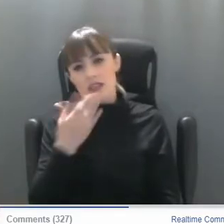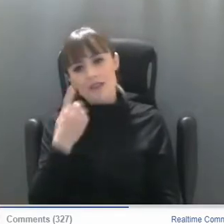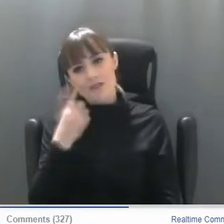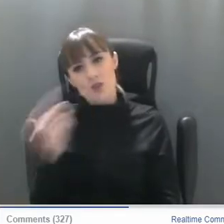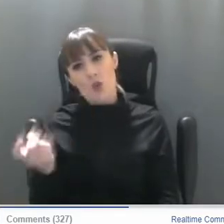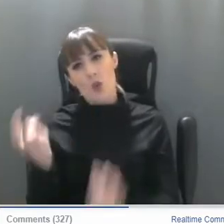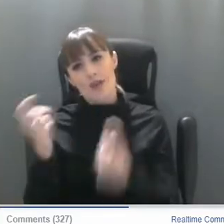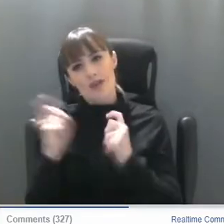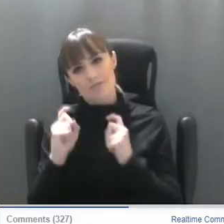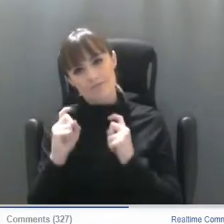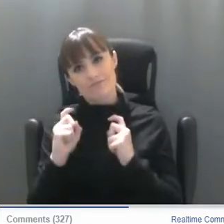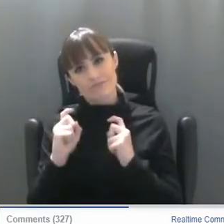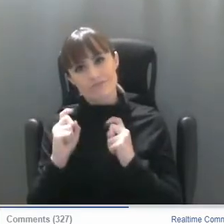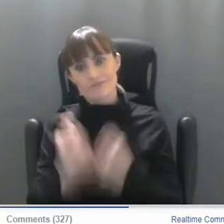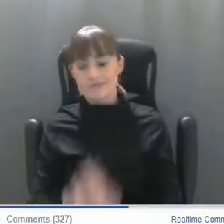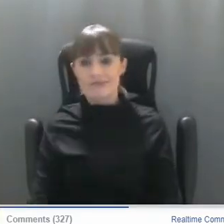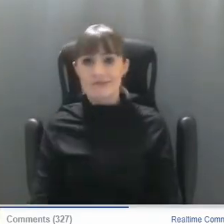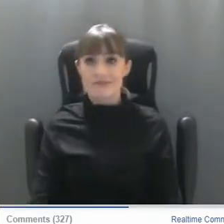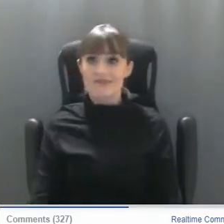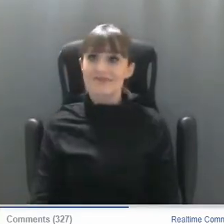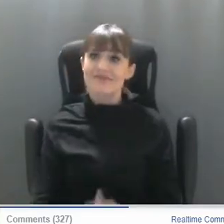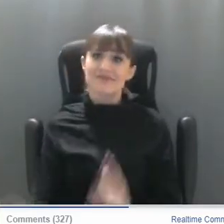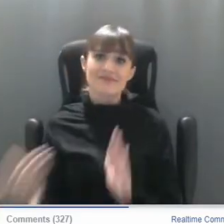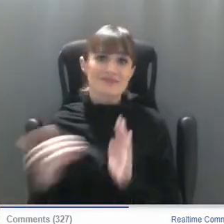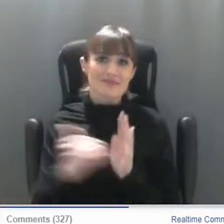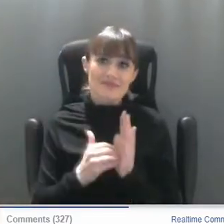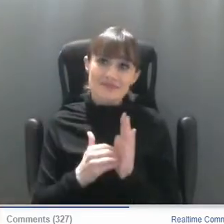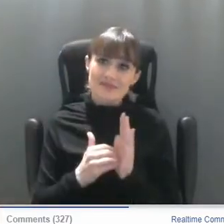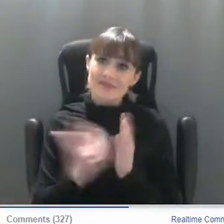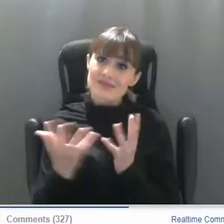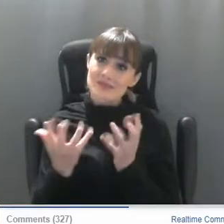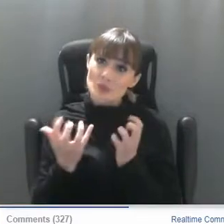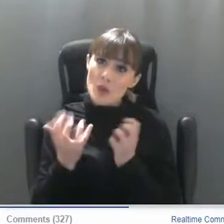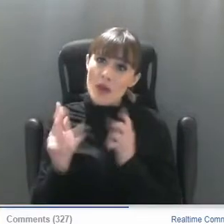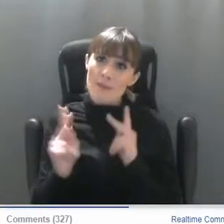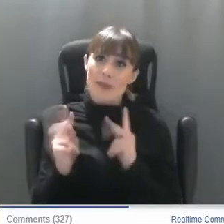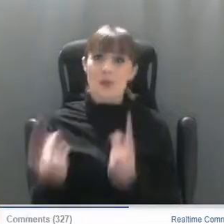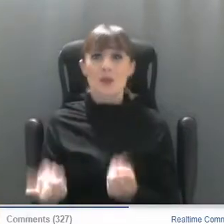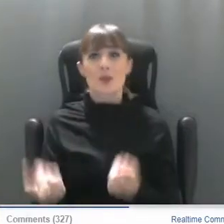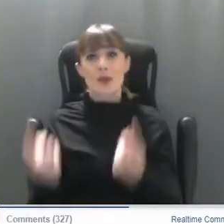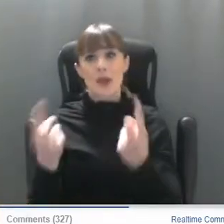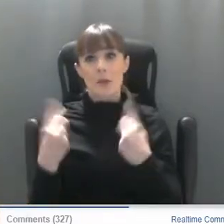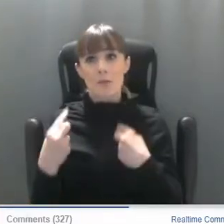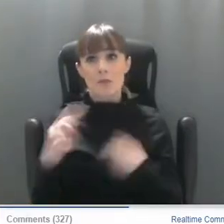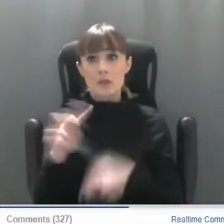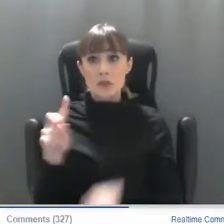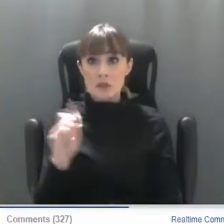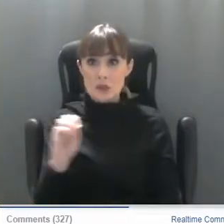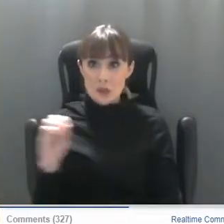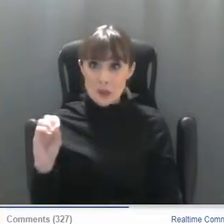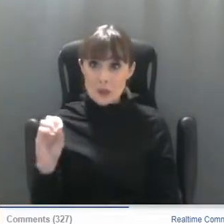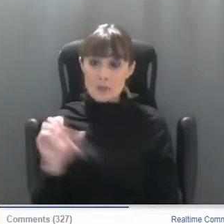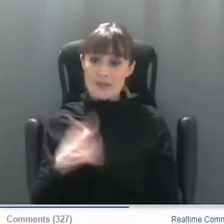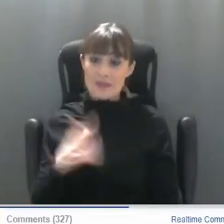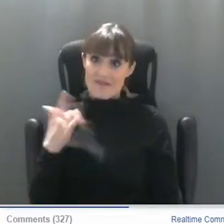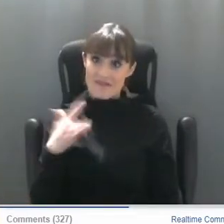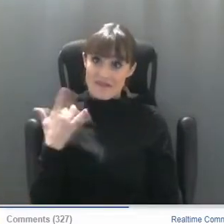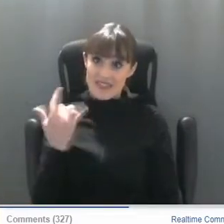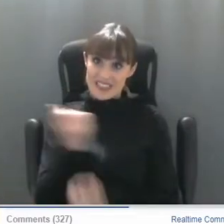again, we just want people to come to the zoo when they feel safe. We want it to be a safe experience- to know you don't have to wear a mask